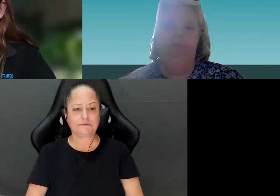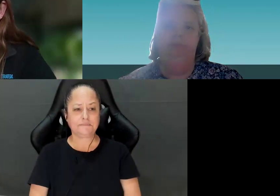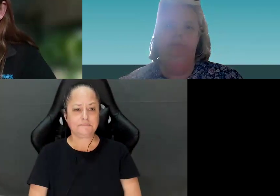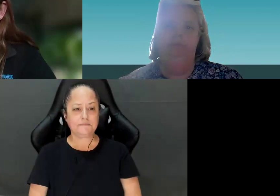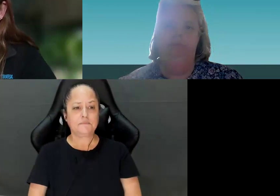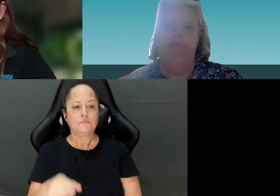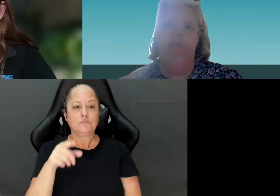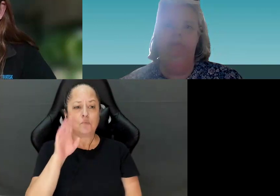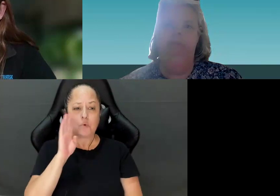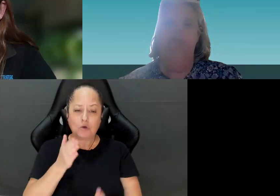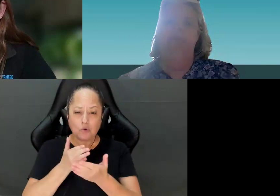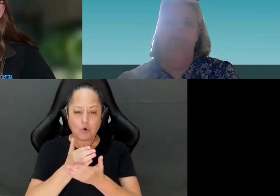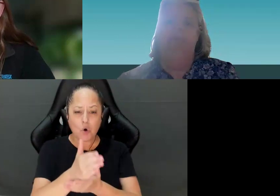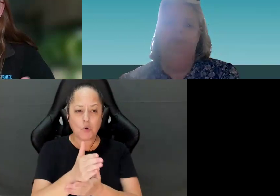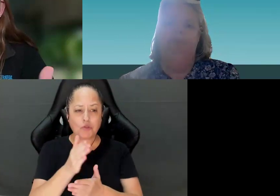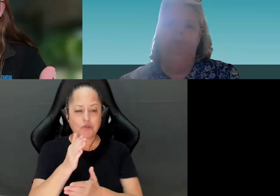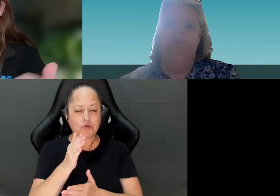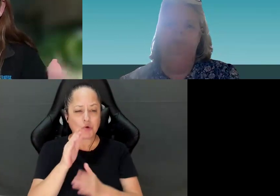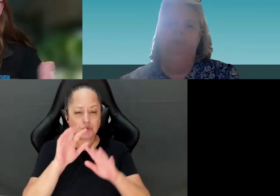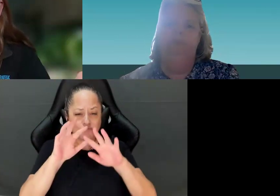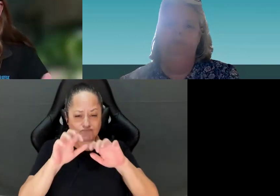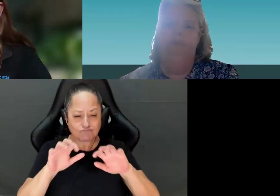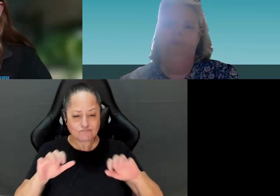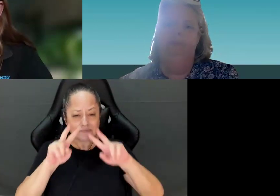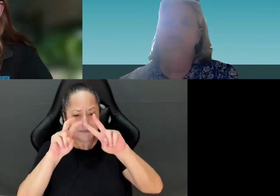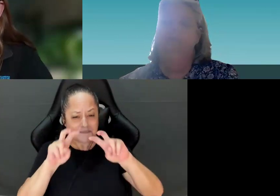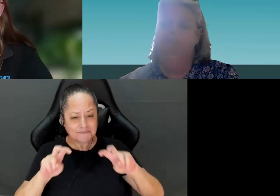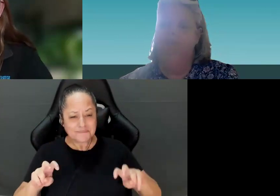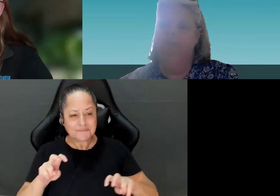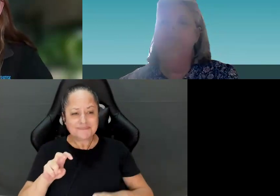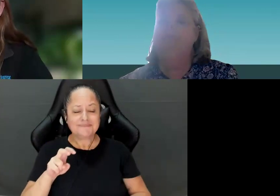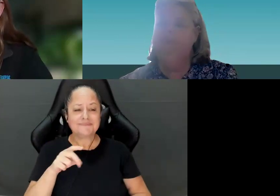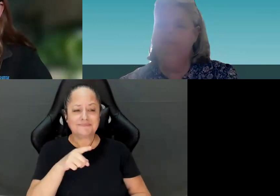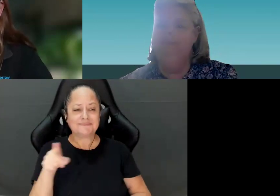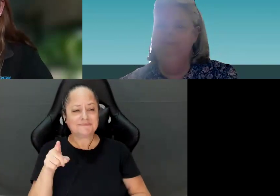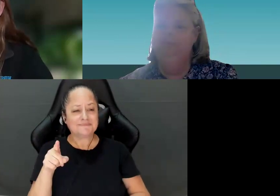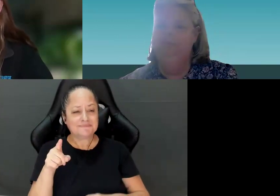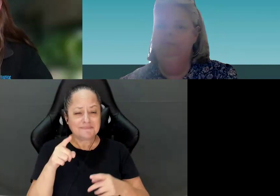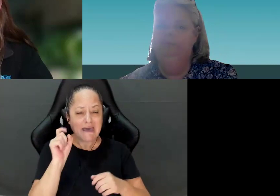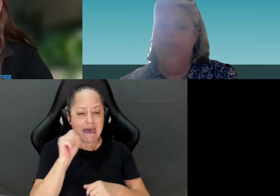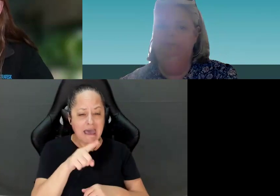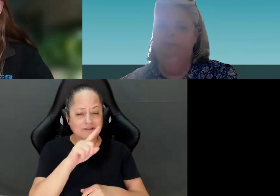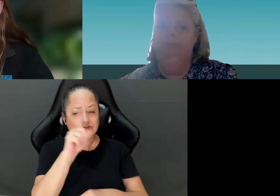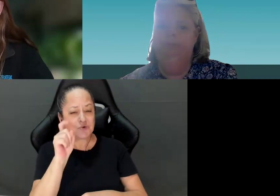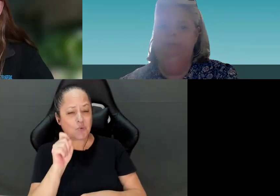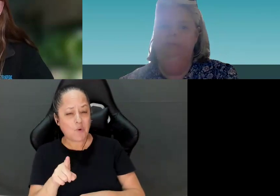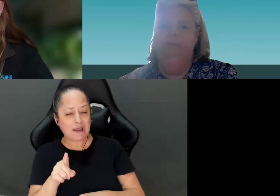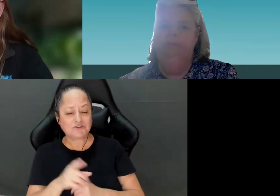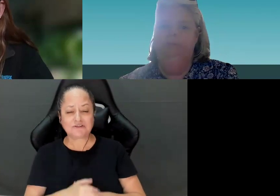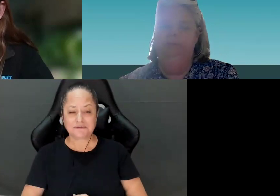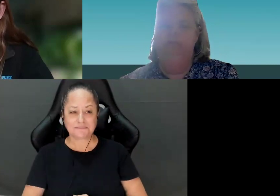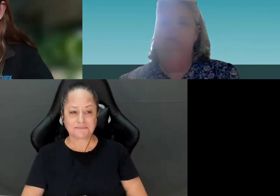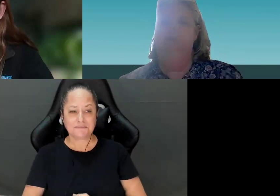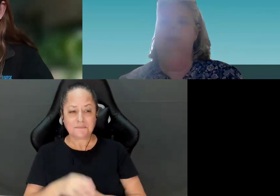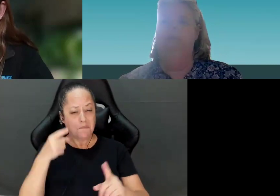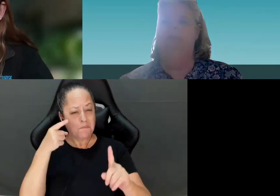We go through with a fine tooth comb and kick the tires and point out things that we need